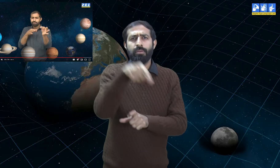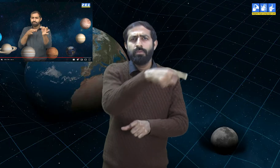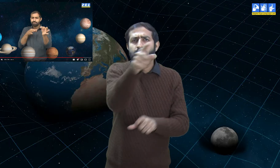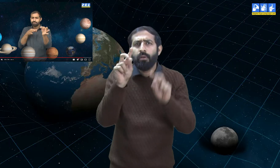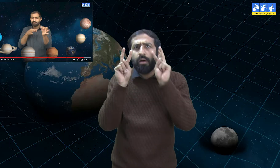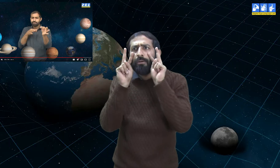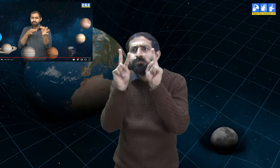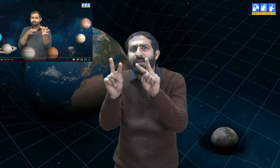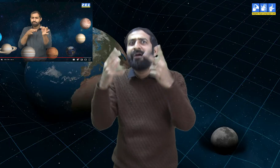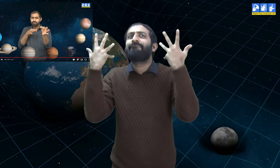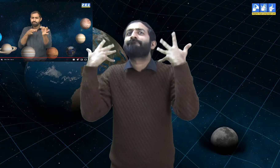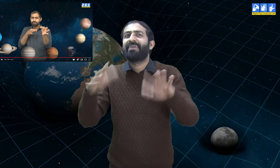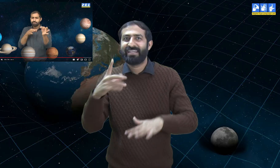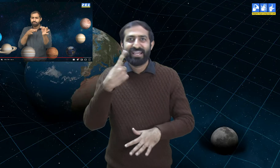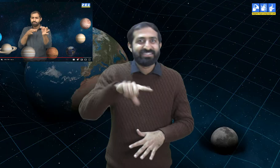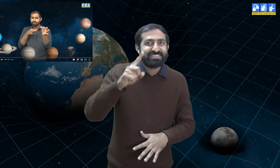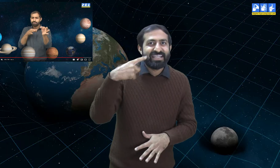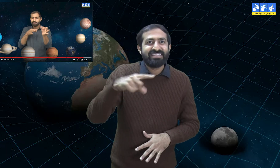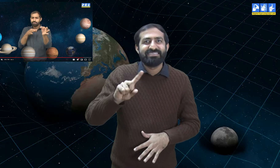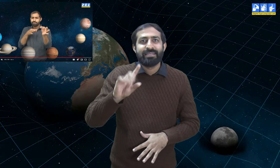I hope you all have seen that video.